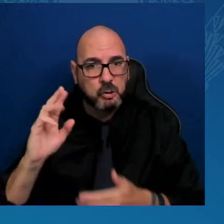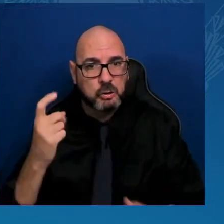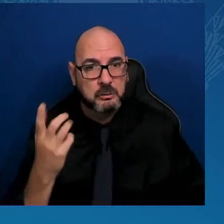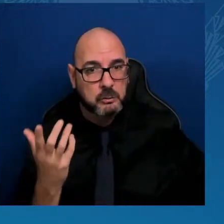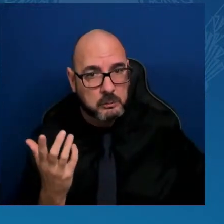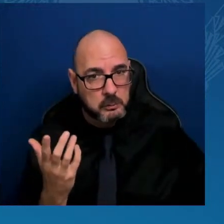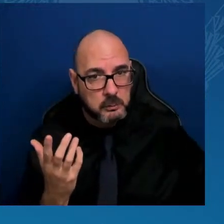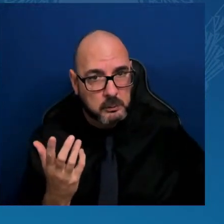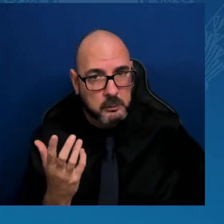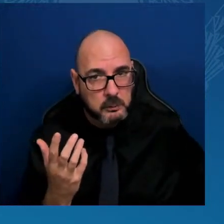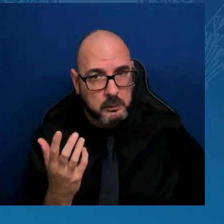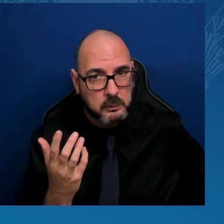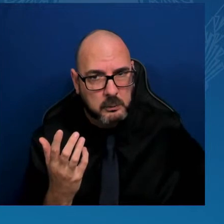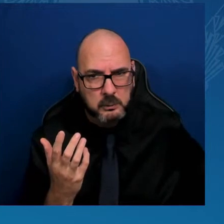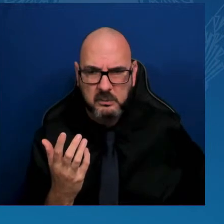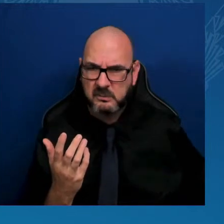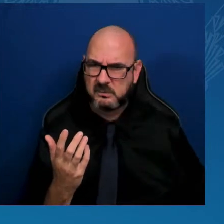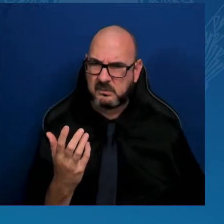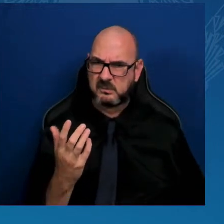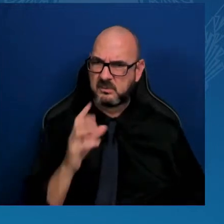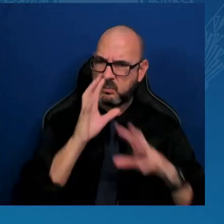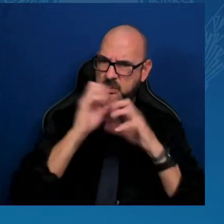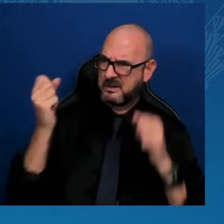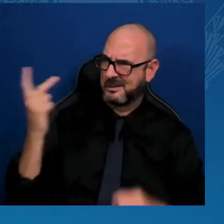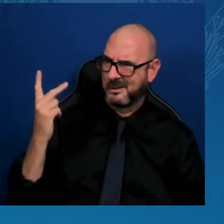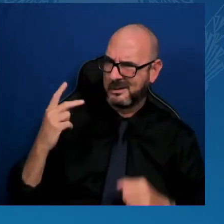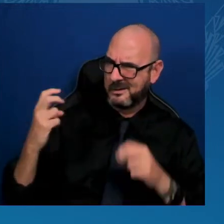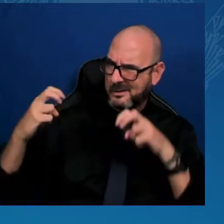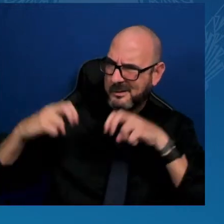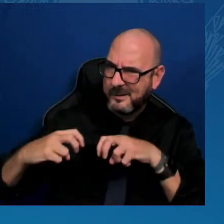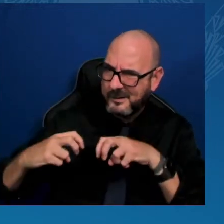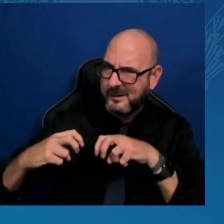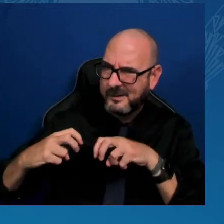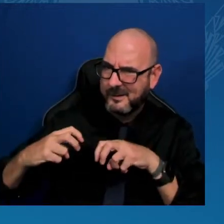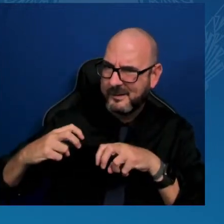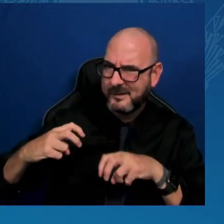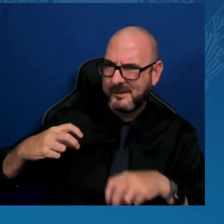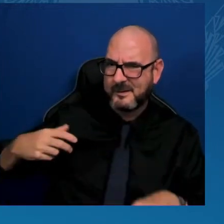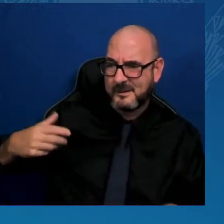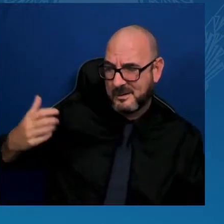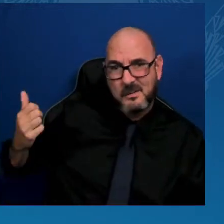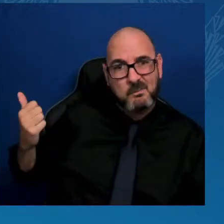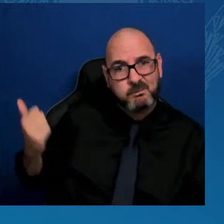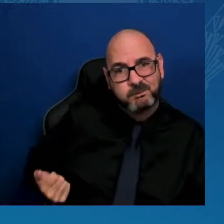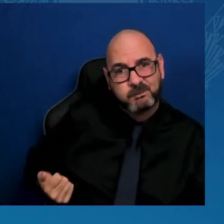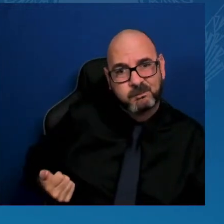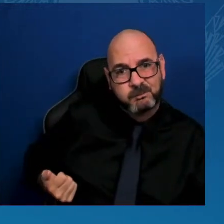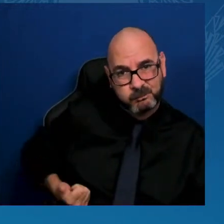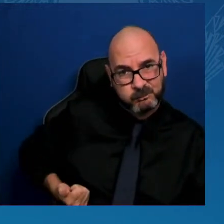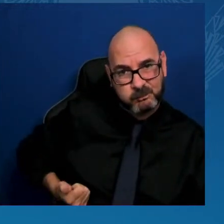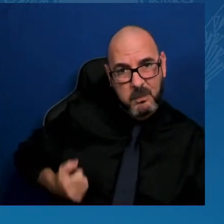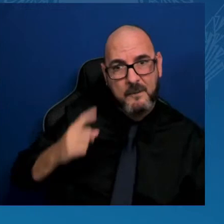and we capped the cost of insulin at $35 a month for our seniors --